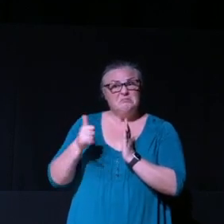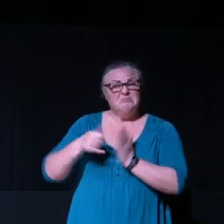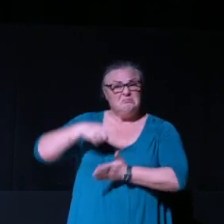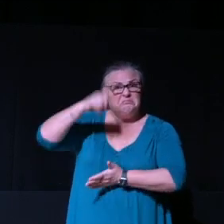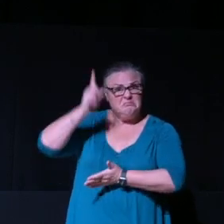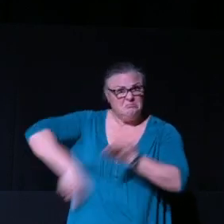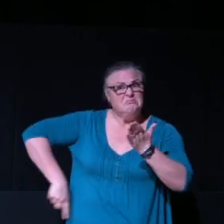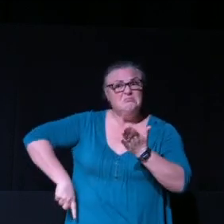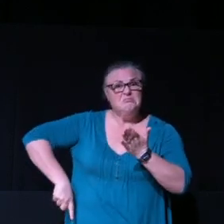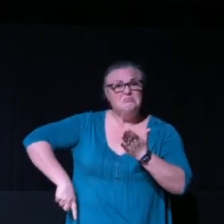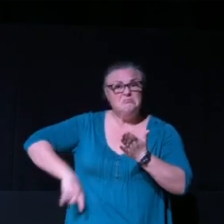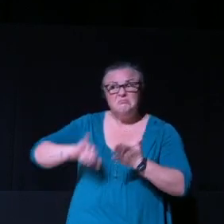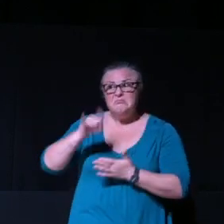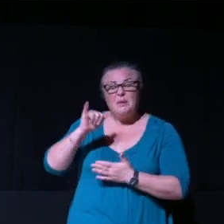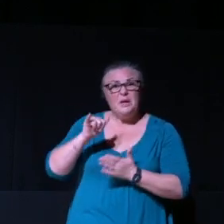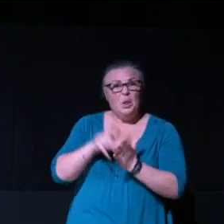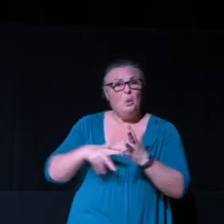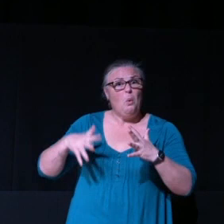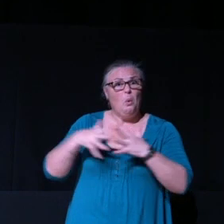Didn't go ahead the prosecution,